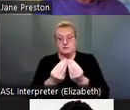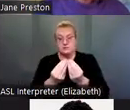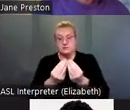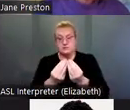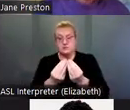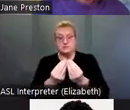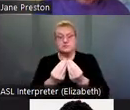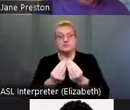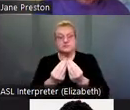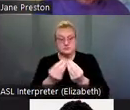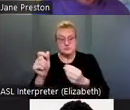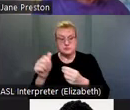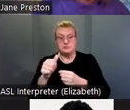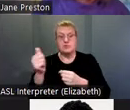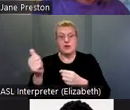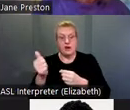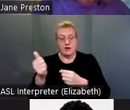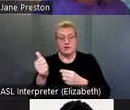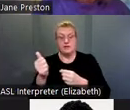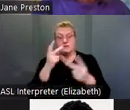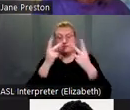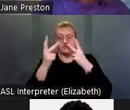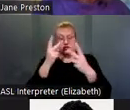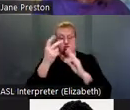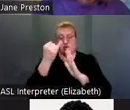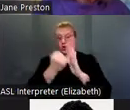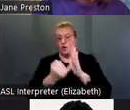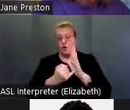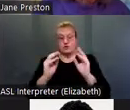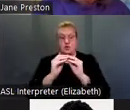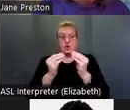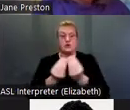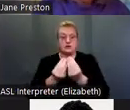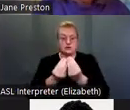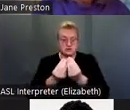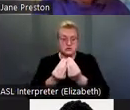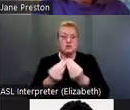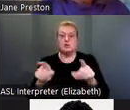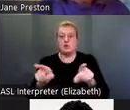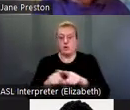other regional arts organizations, that you also have access to.